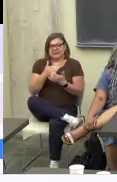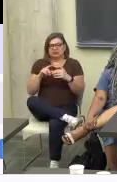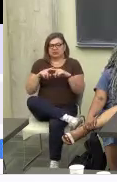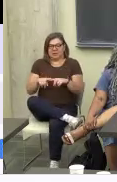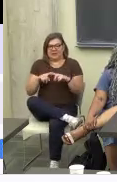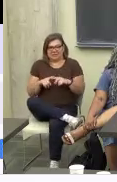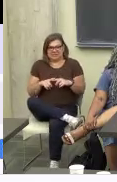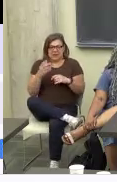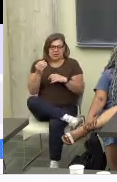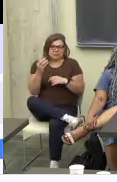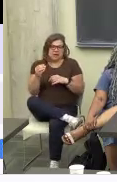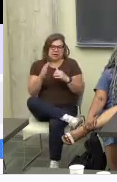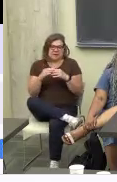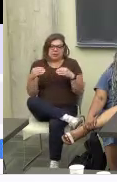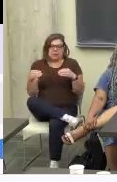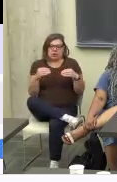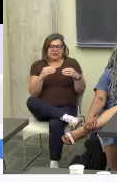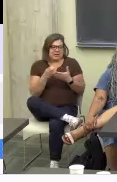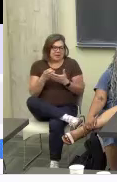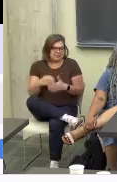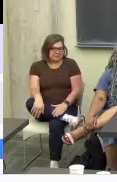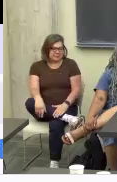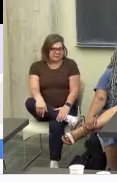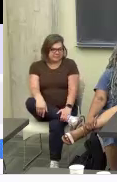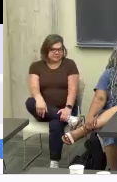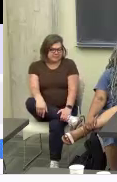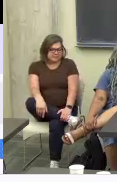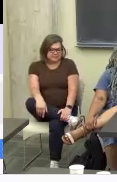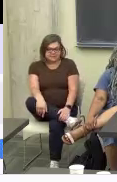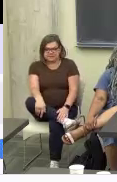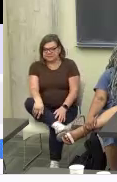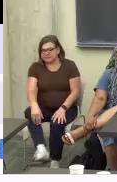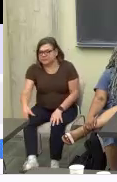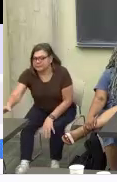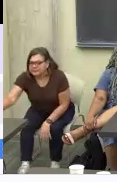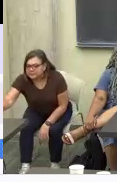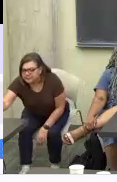Quite outside the market economy. And the last thing I'll just say is maybe that's